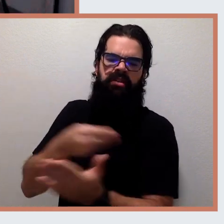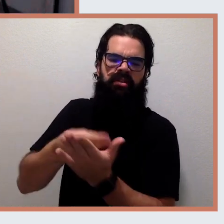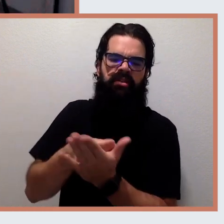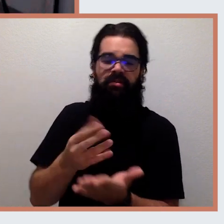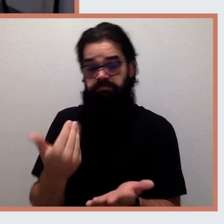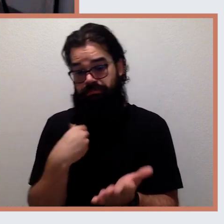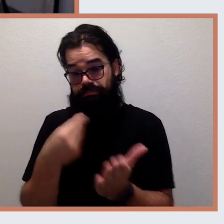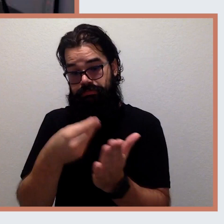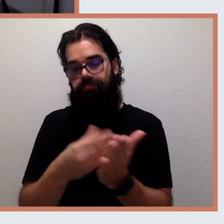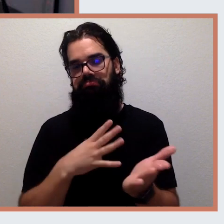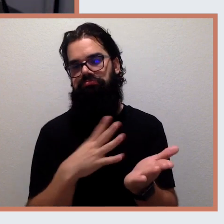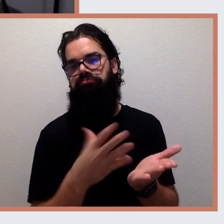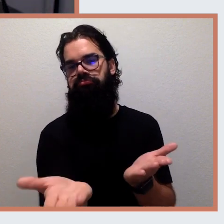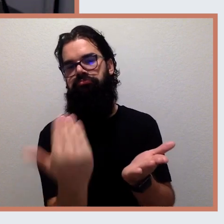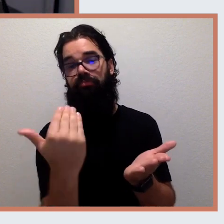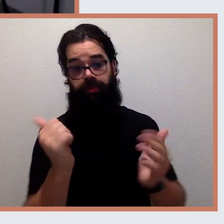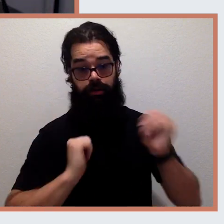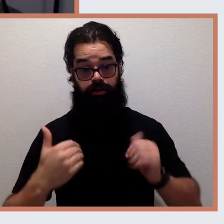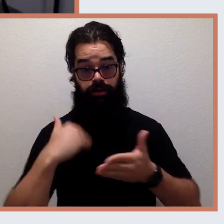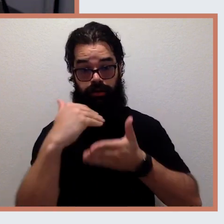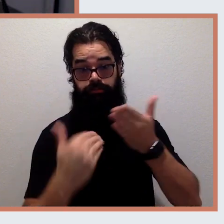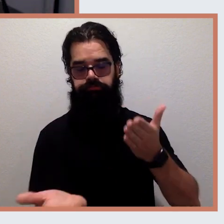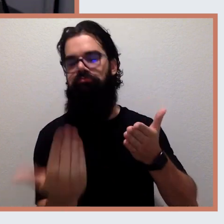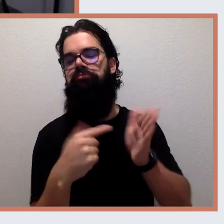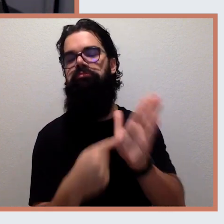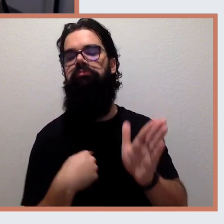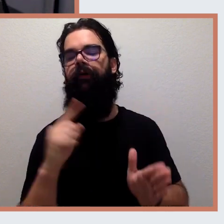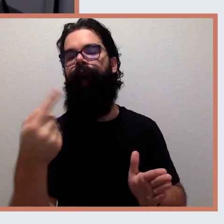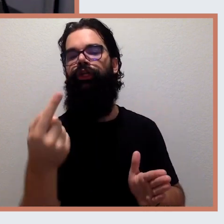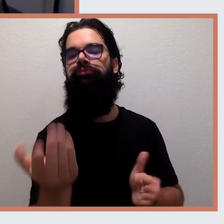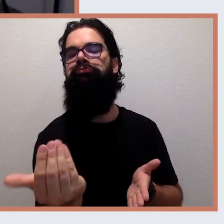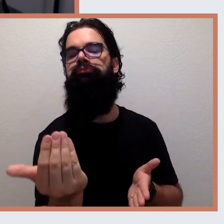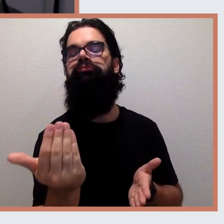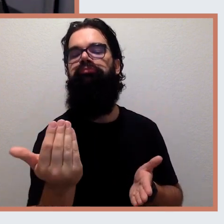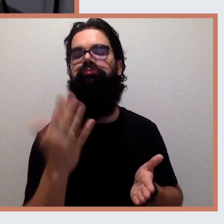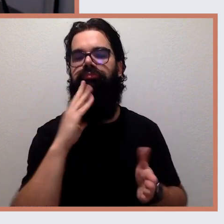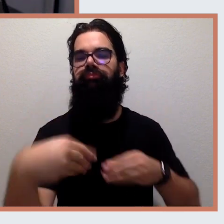because if you get in Hollywood, money is the power. It's just the way it is. If you have the money or you have access